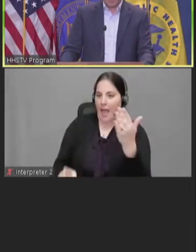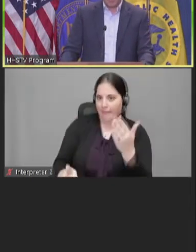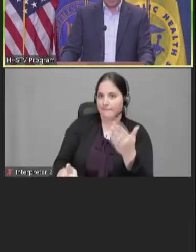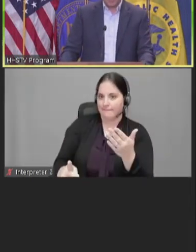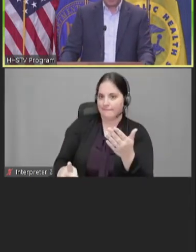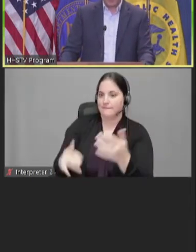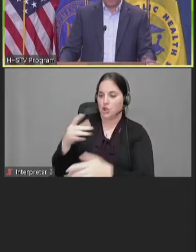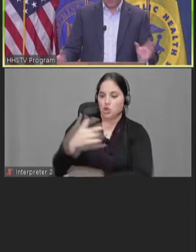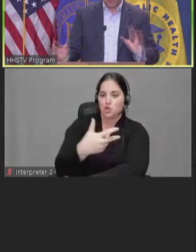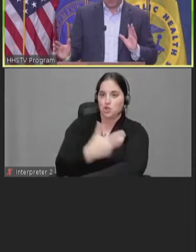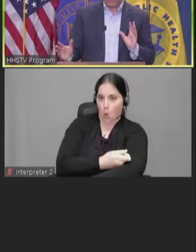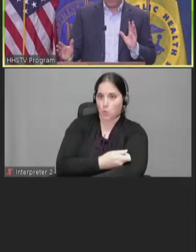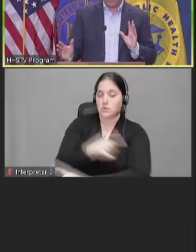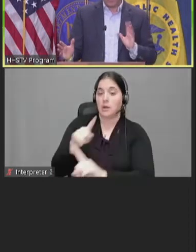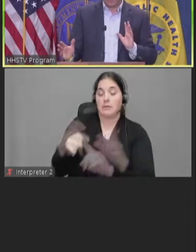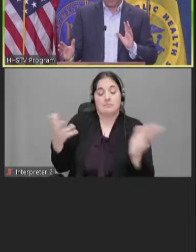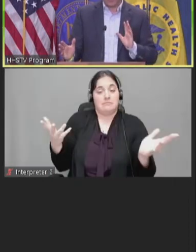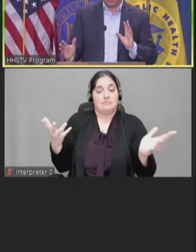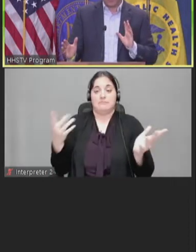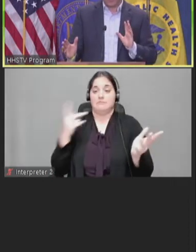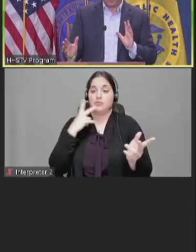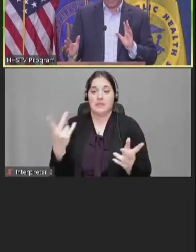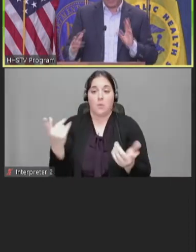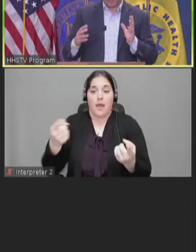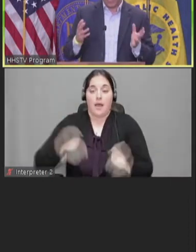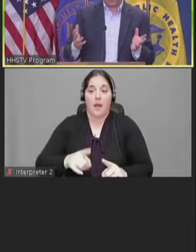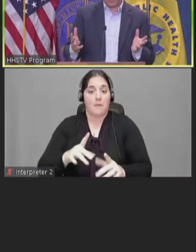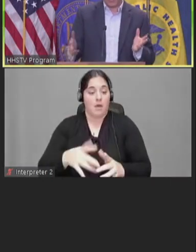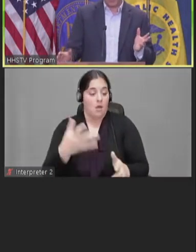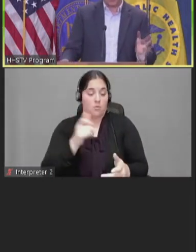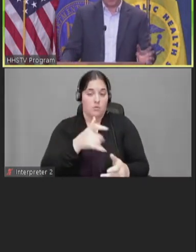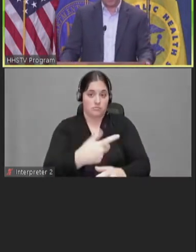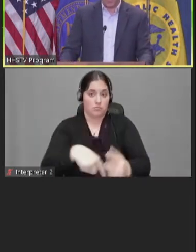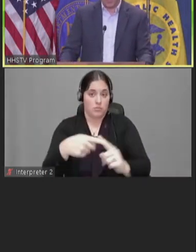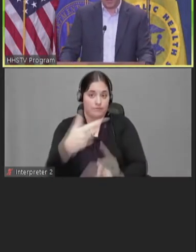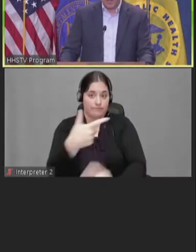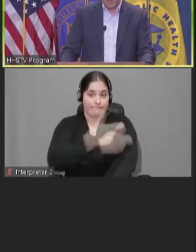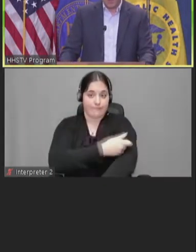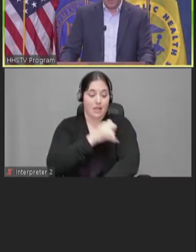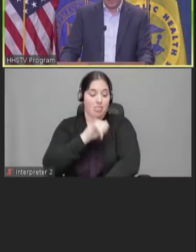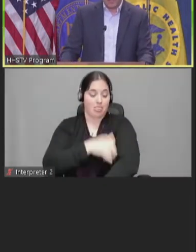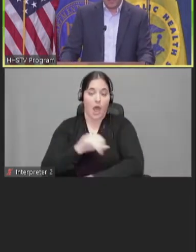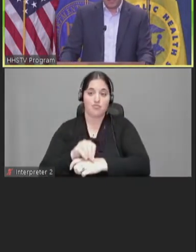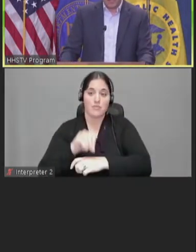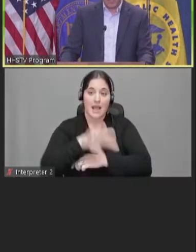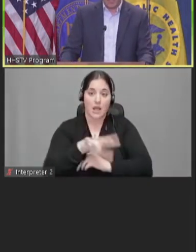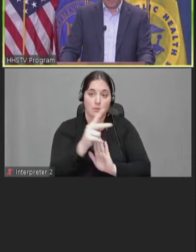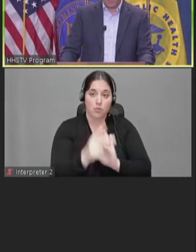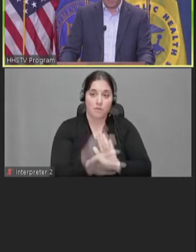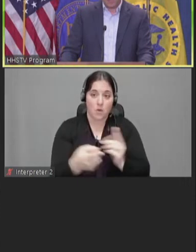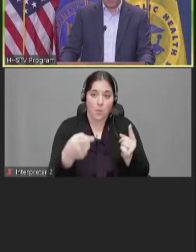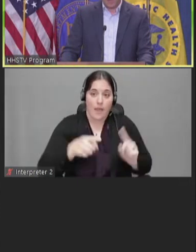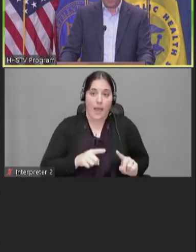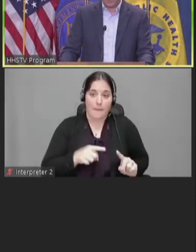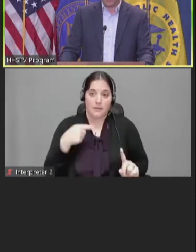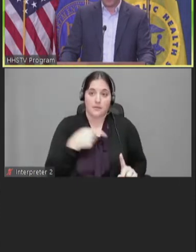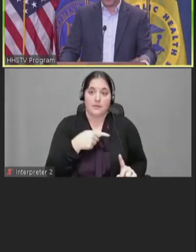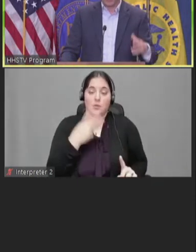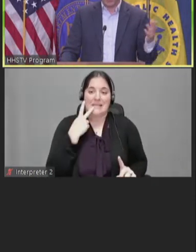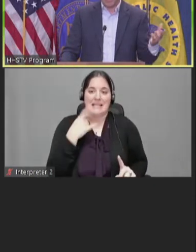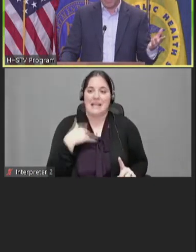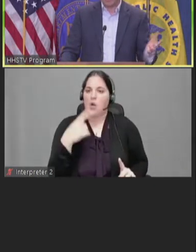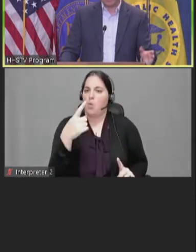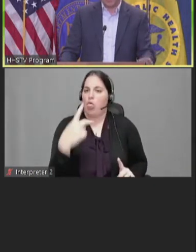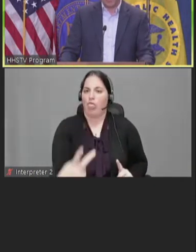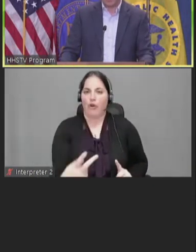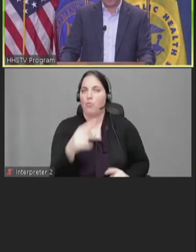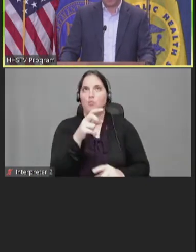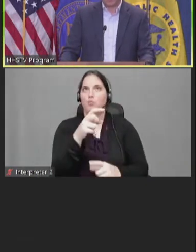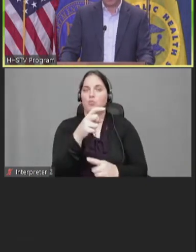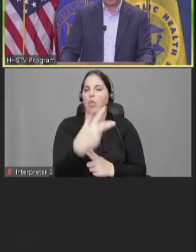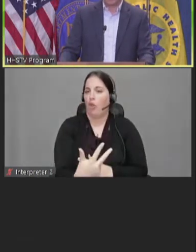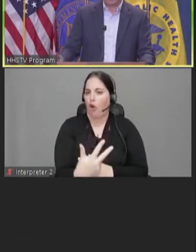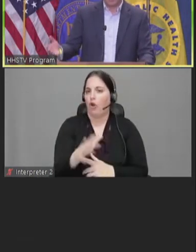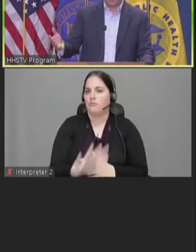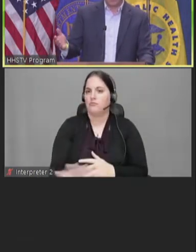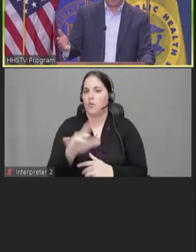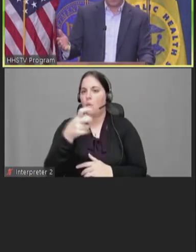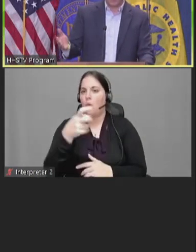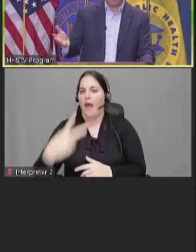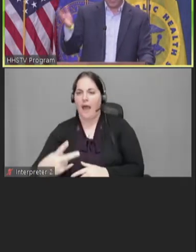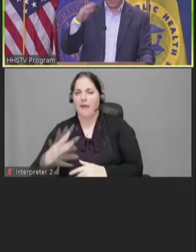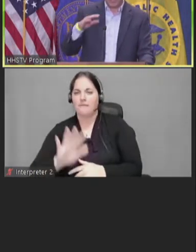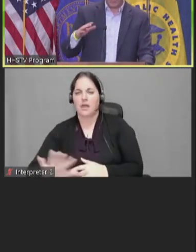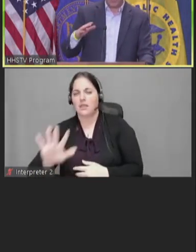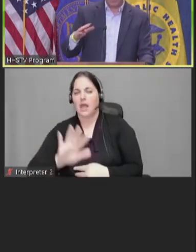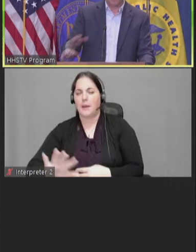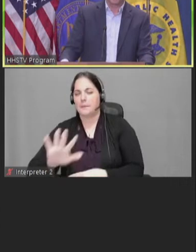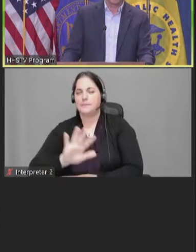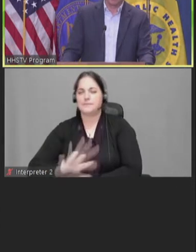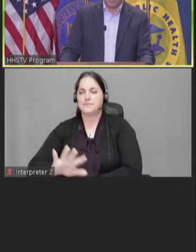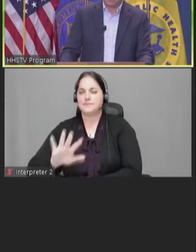lo and behold, in that reactogenicity profile, we see about a third or a half of the reported events